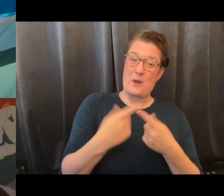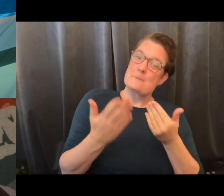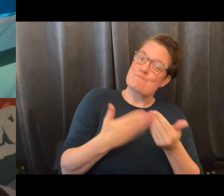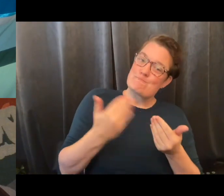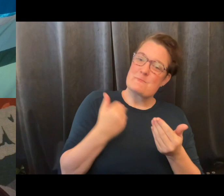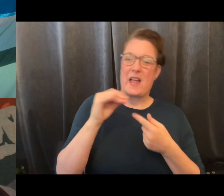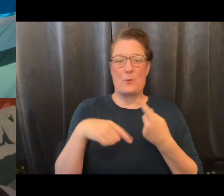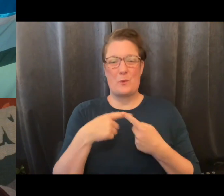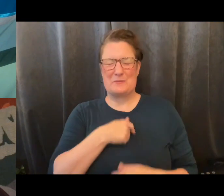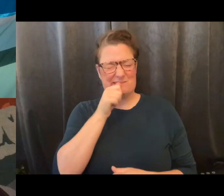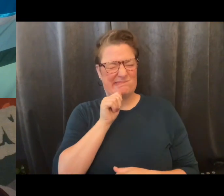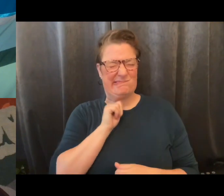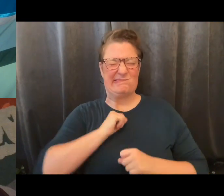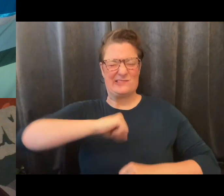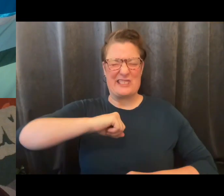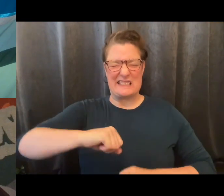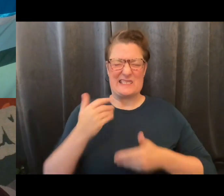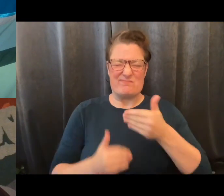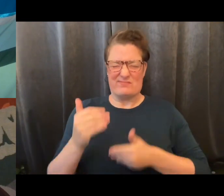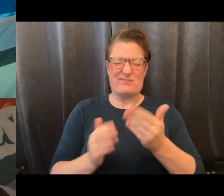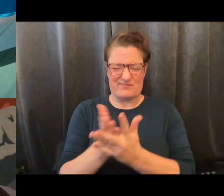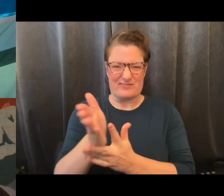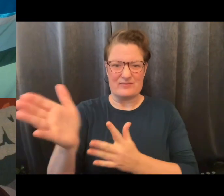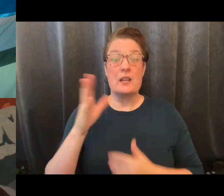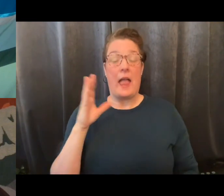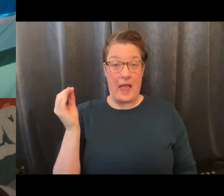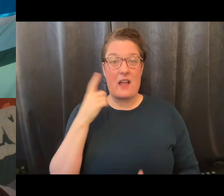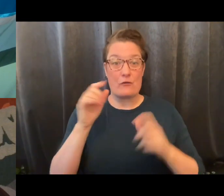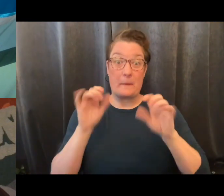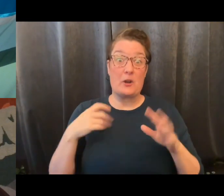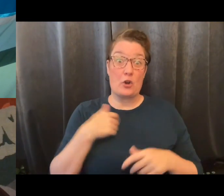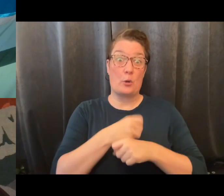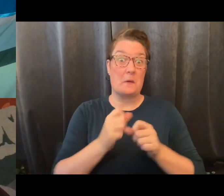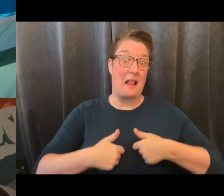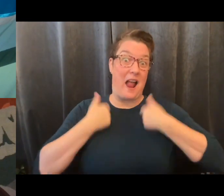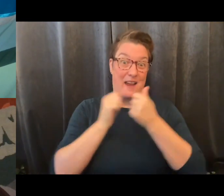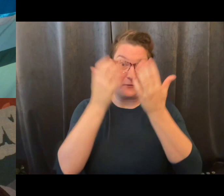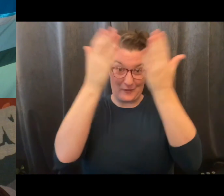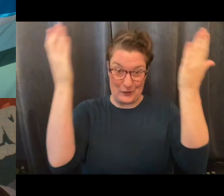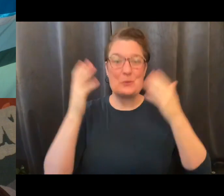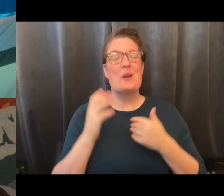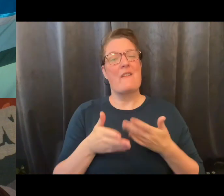And for the miracle we have enlivened with you of allowing our inner truth to empower the choices we make in our lives.